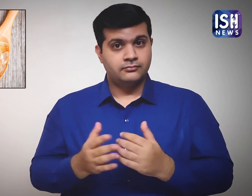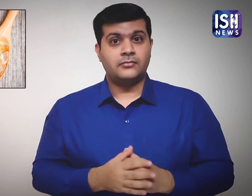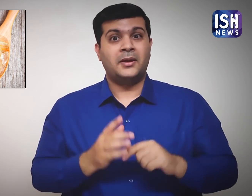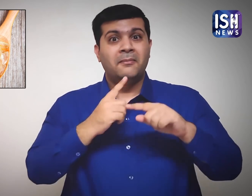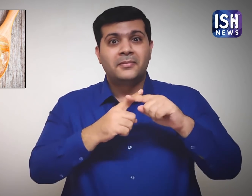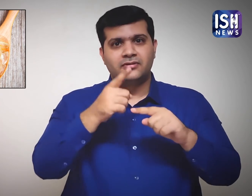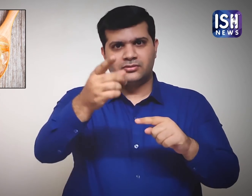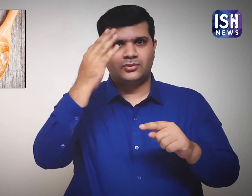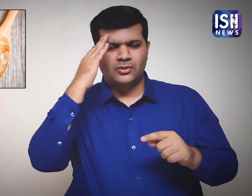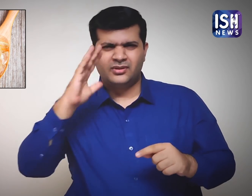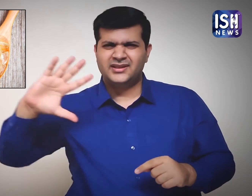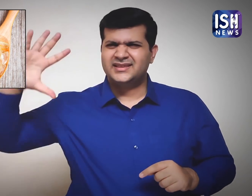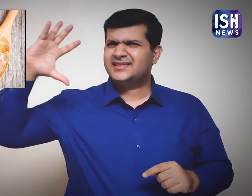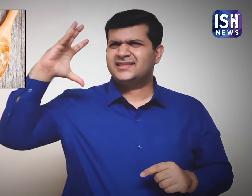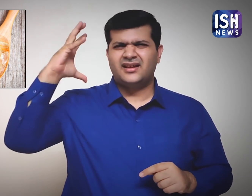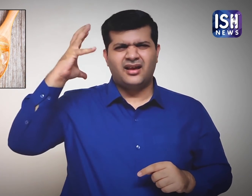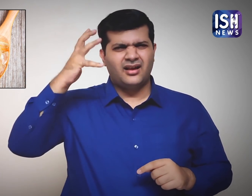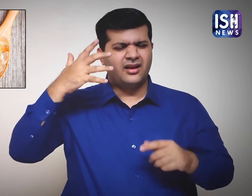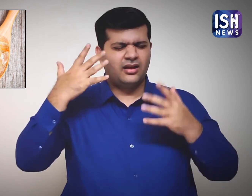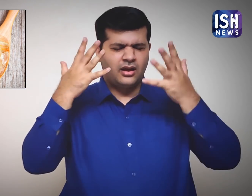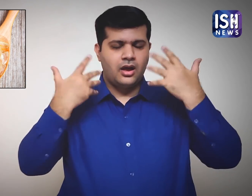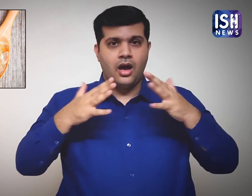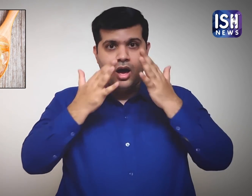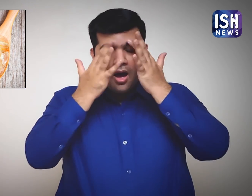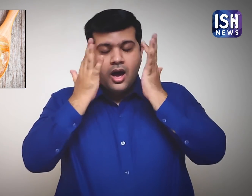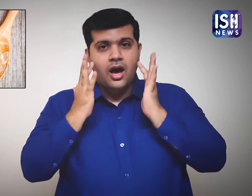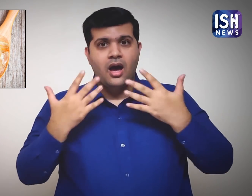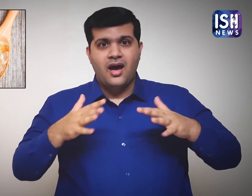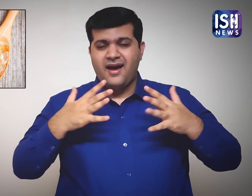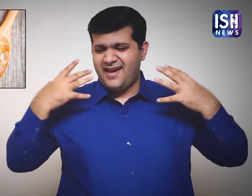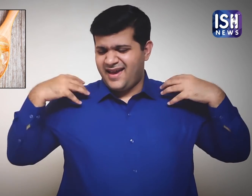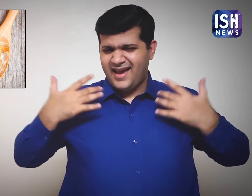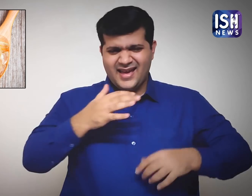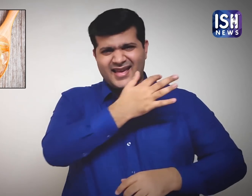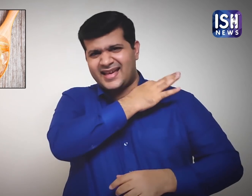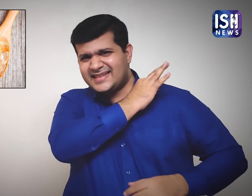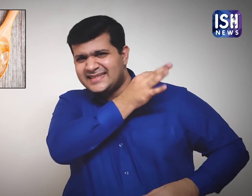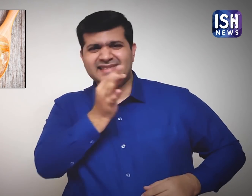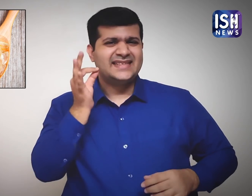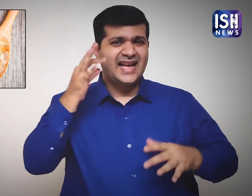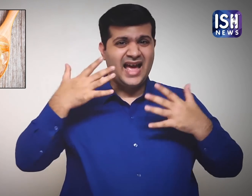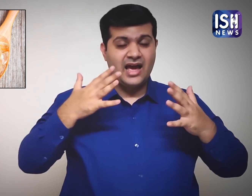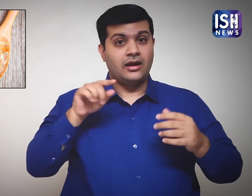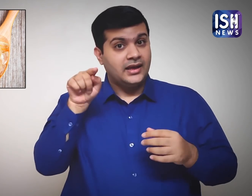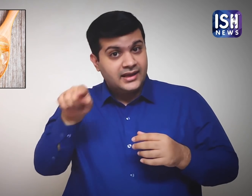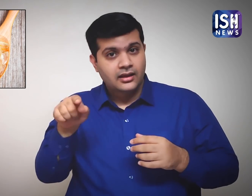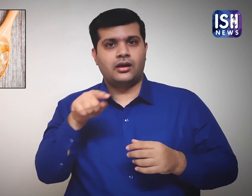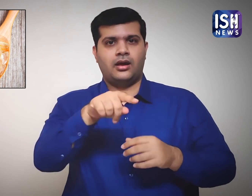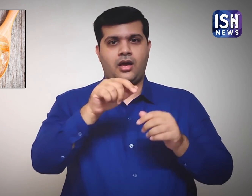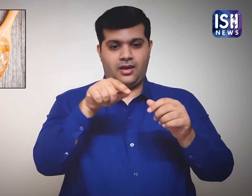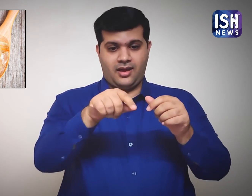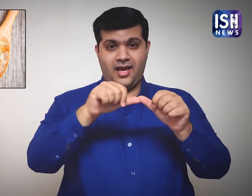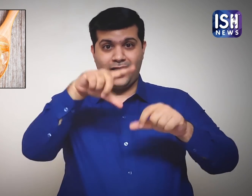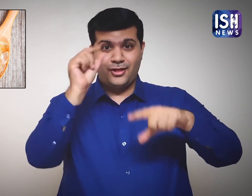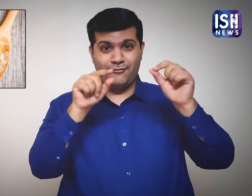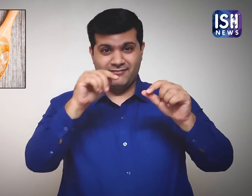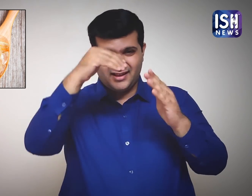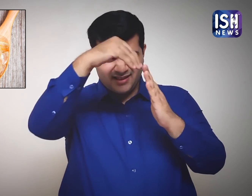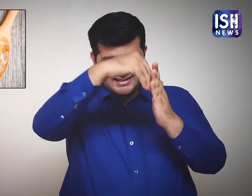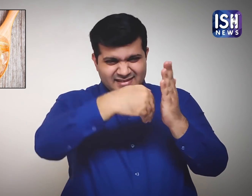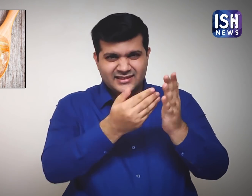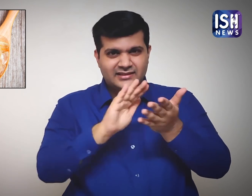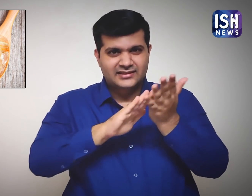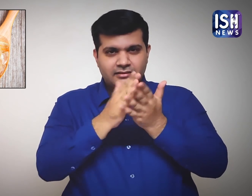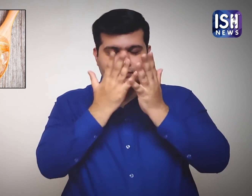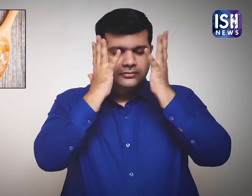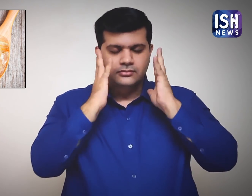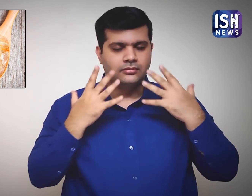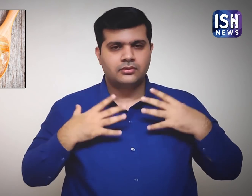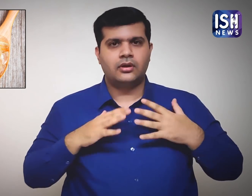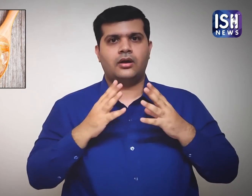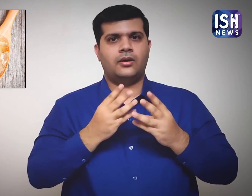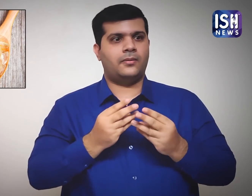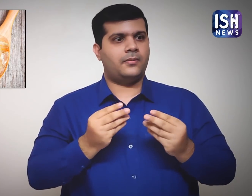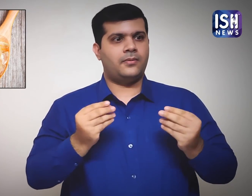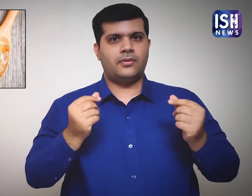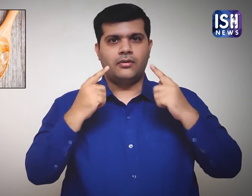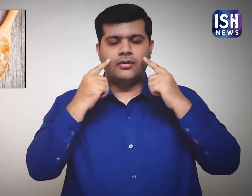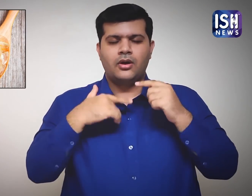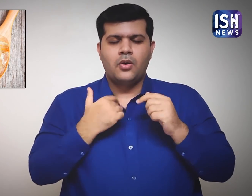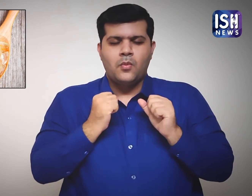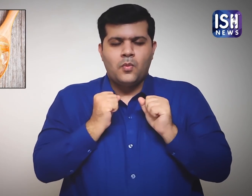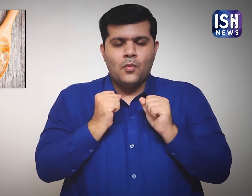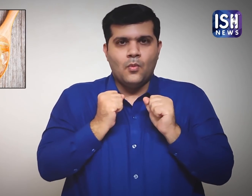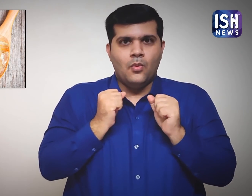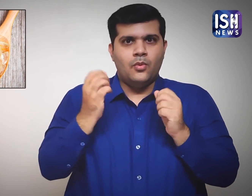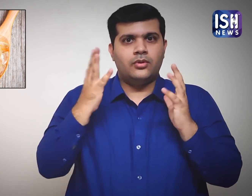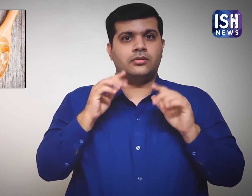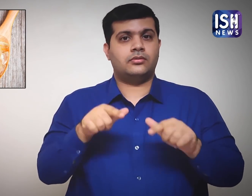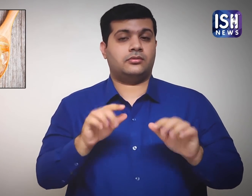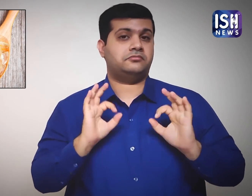This remedy also works on sunburns.